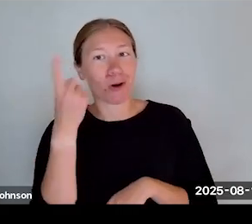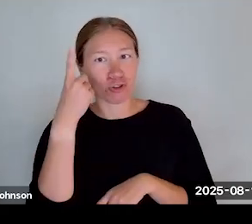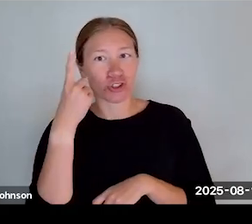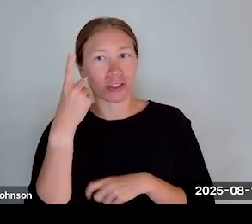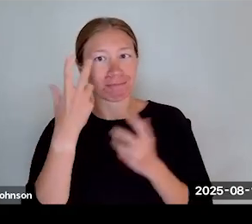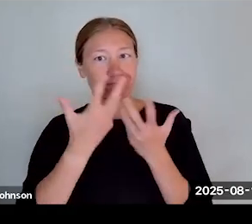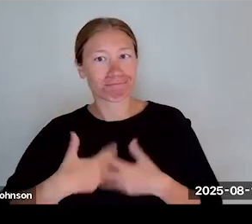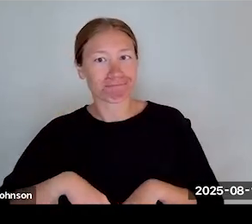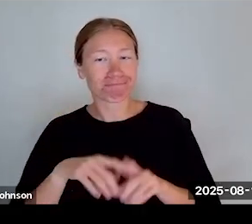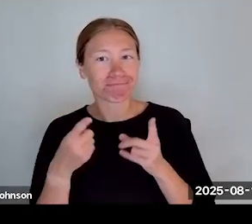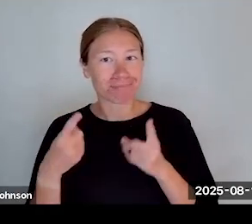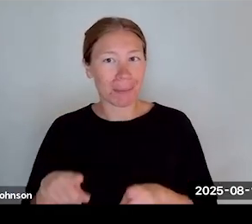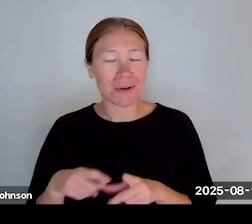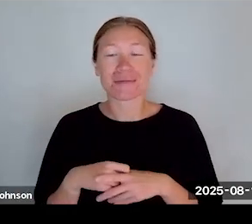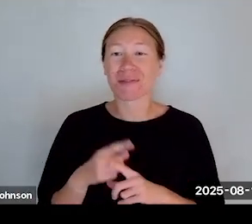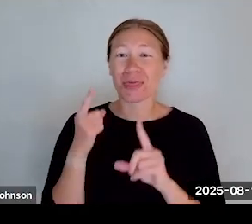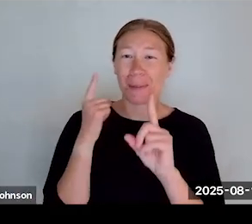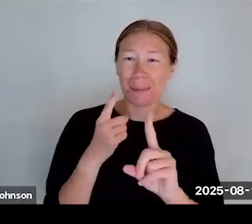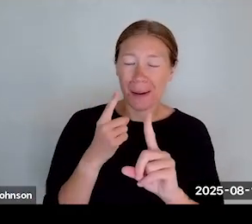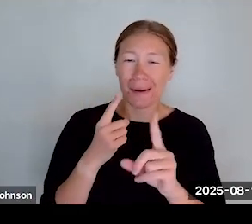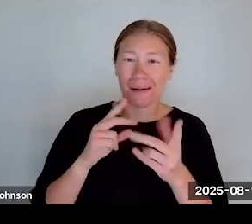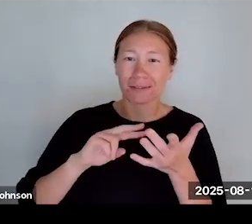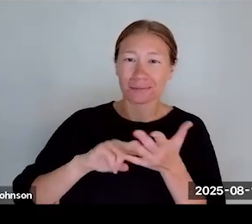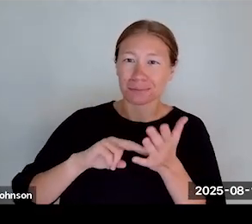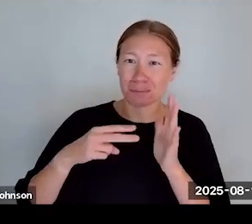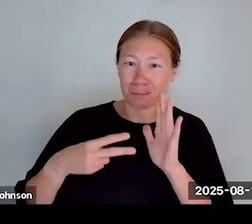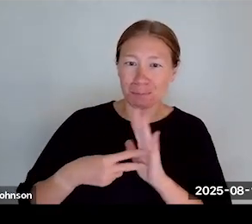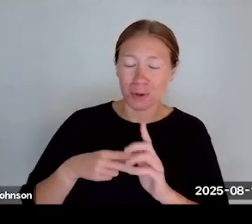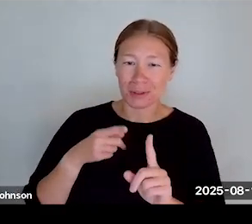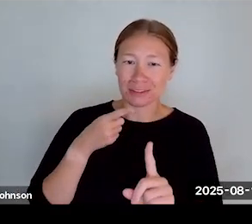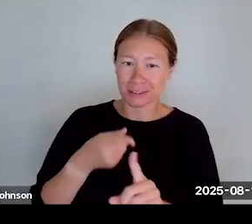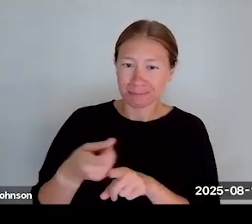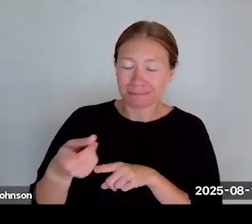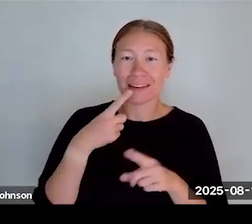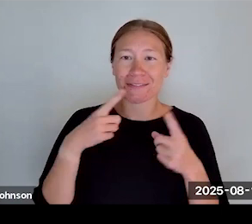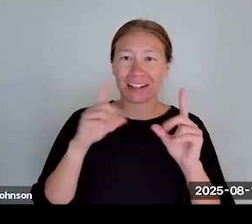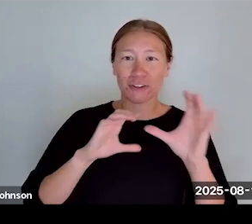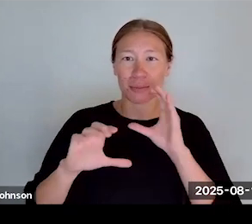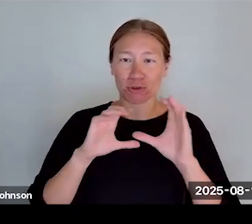The main purpose of the effective communication requirement of the ADA is to ensure that communication with people